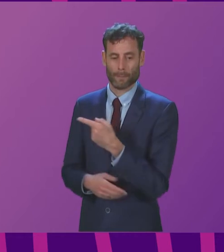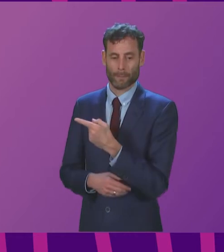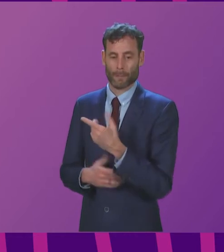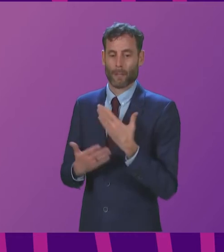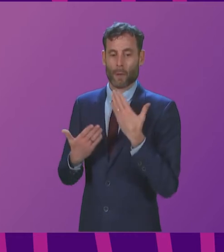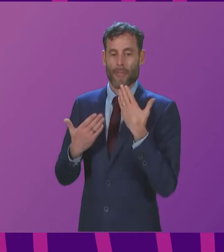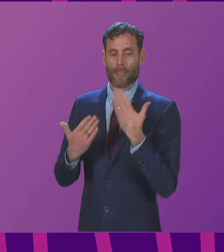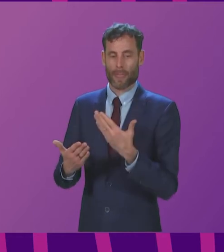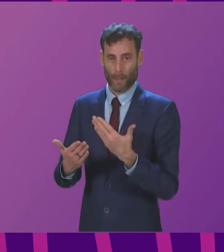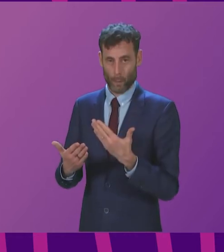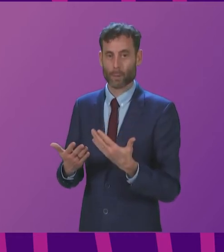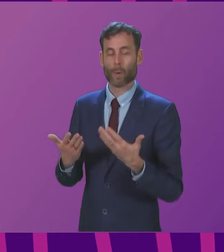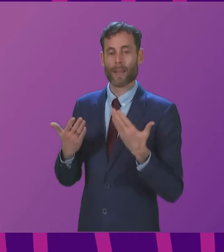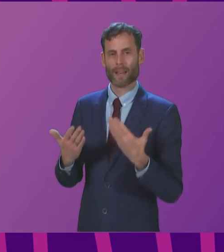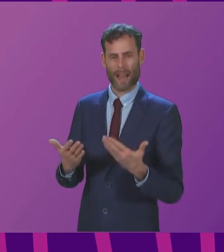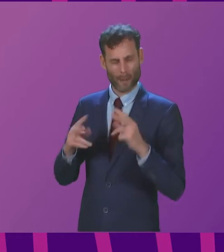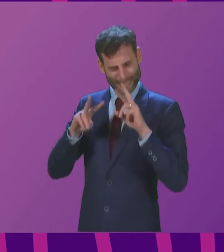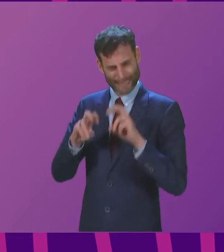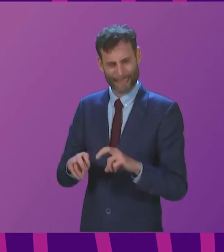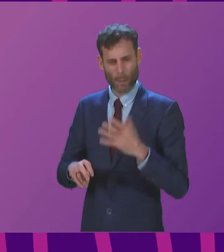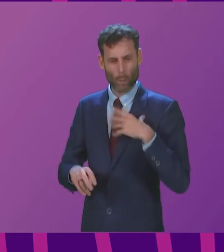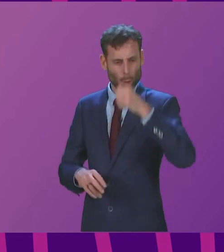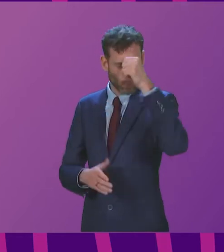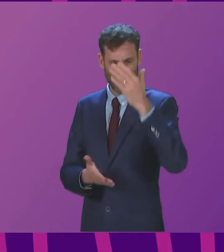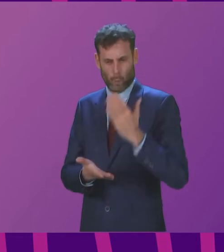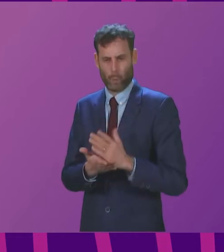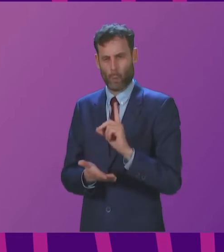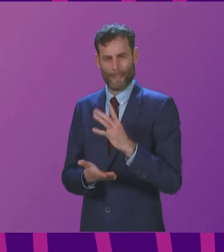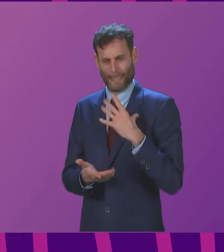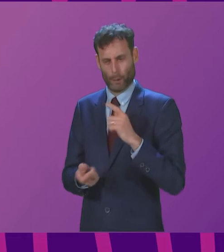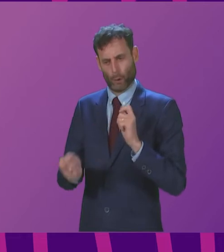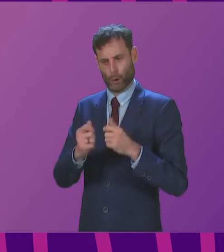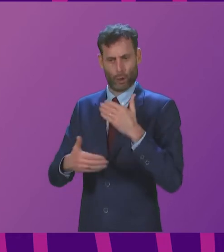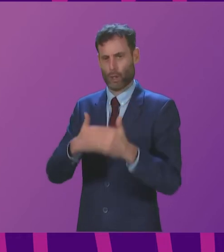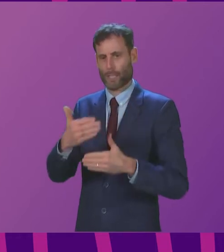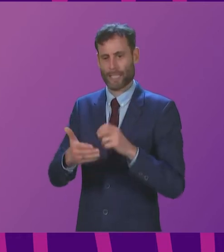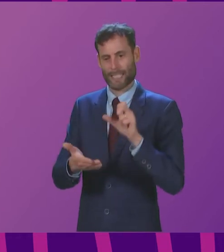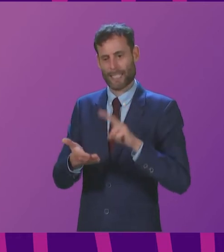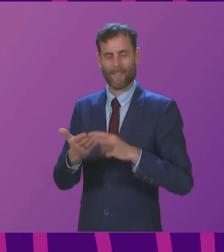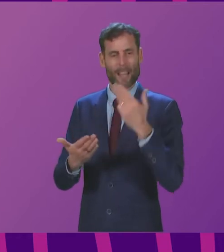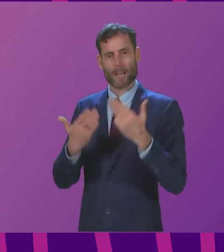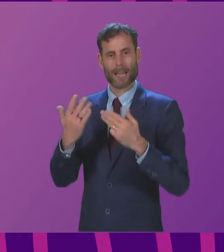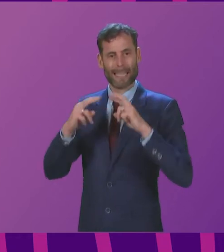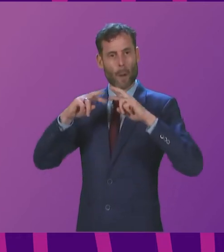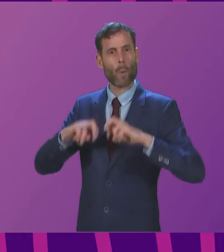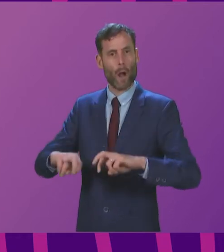In order to get to the truth and to make the change that is needed, the Covid-19 inquiry must support those who have been hit hardest by the pandemic